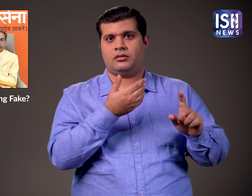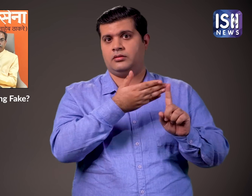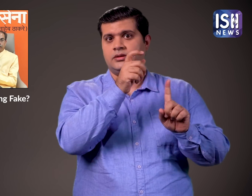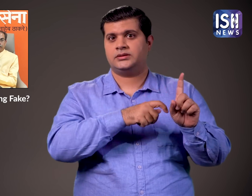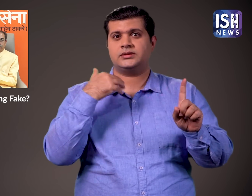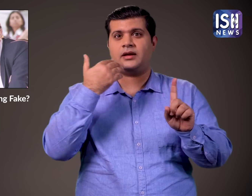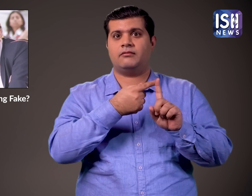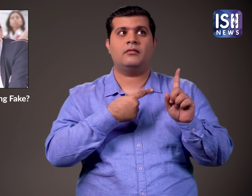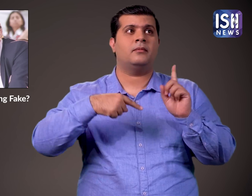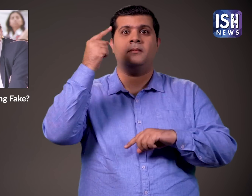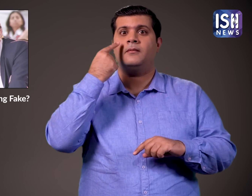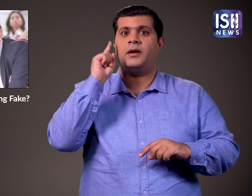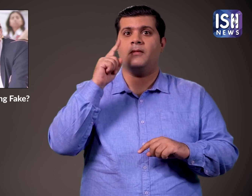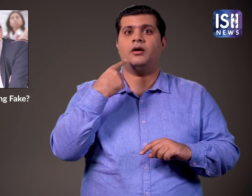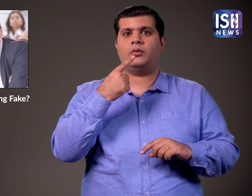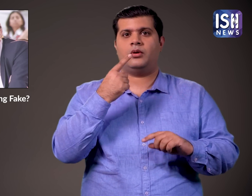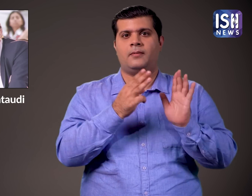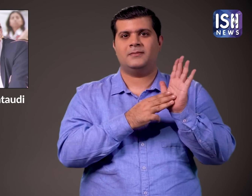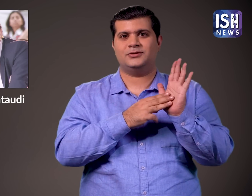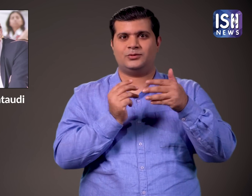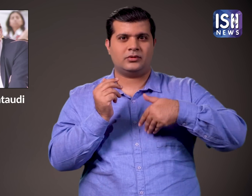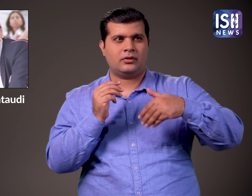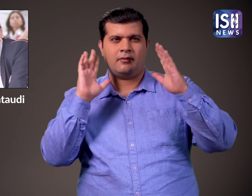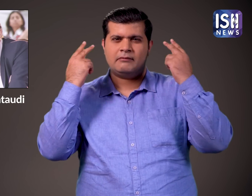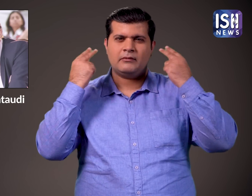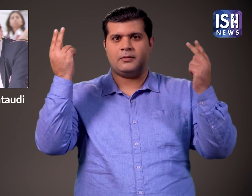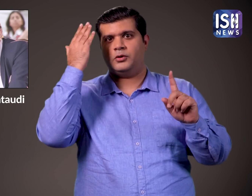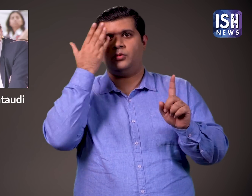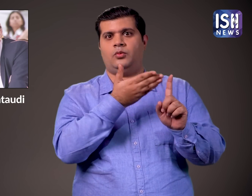Saif's father is the famous cricketer Mansoor Ali Khan Pataudi,